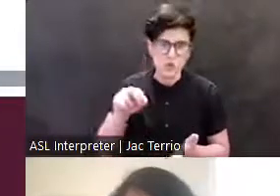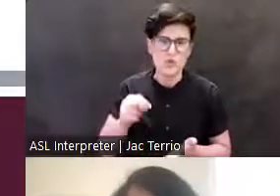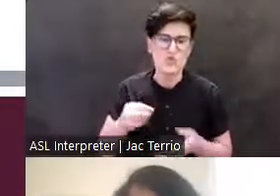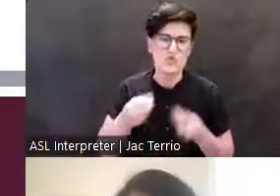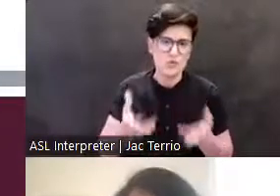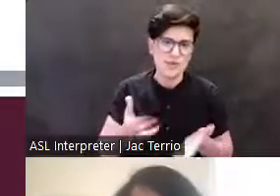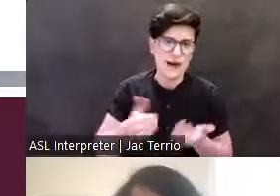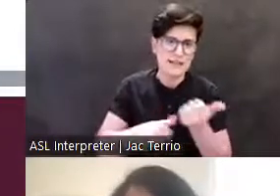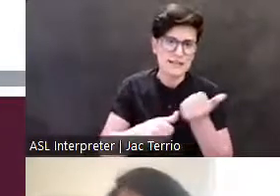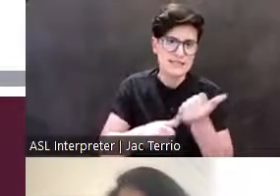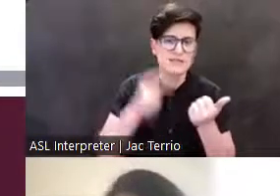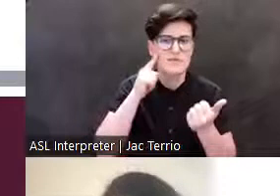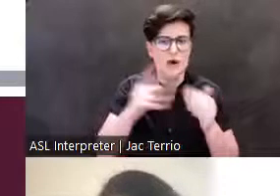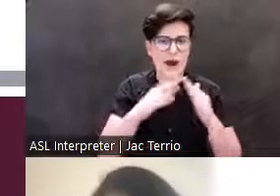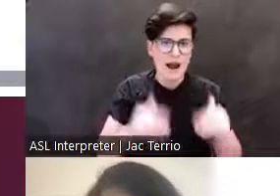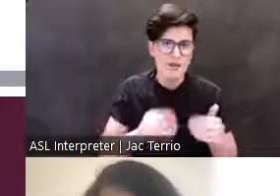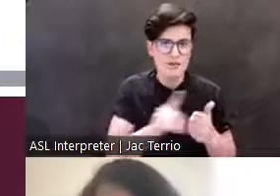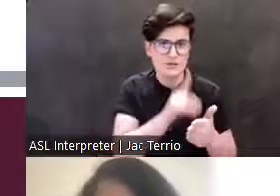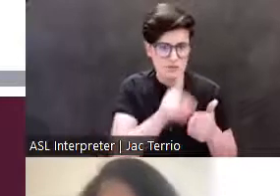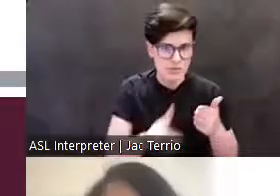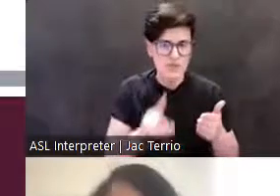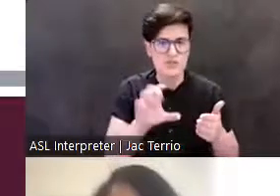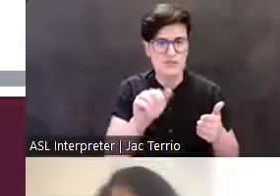We do not handle any indexing cases though.